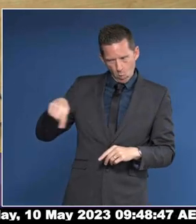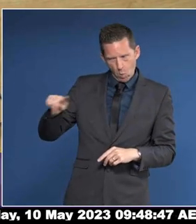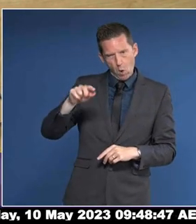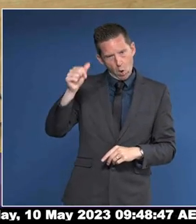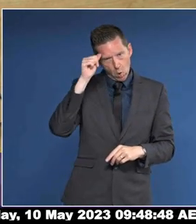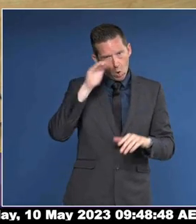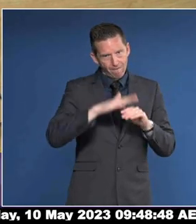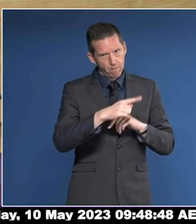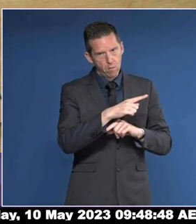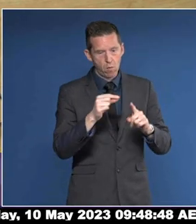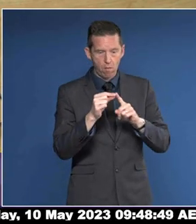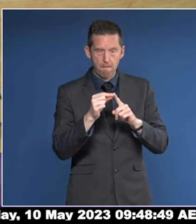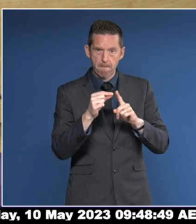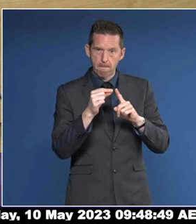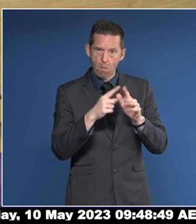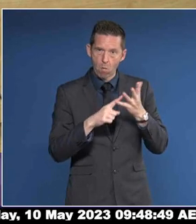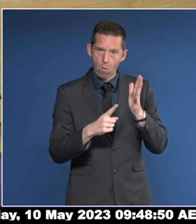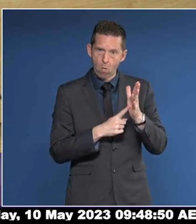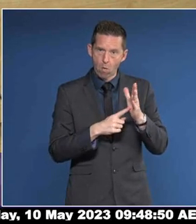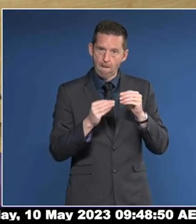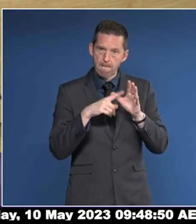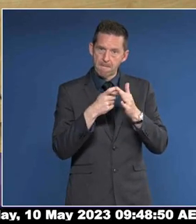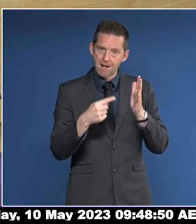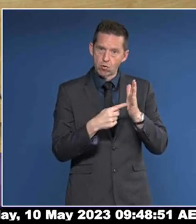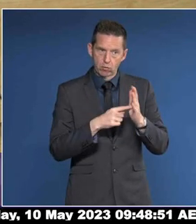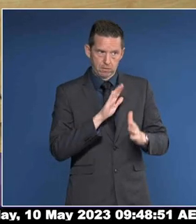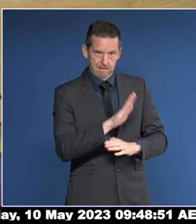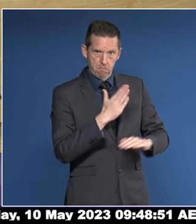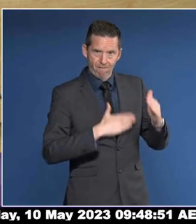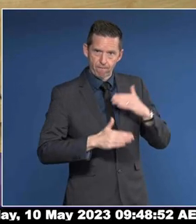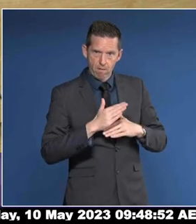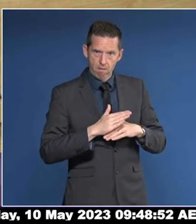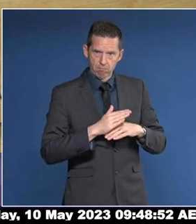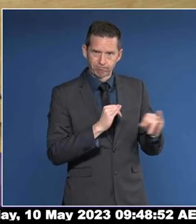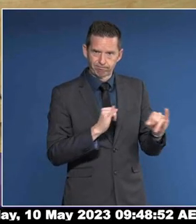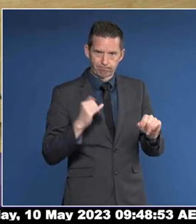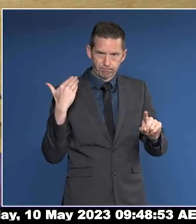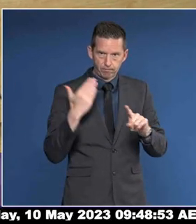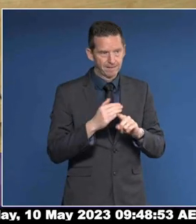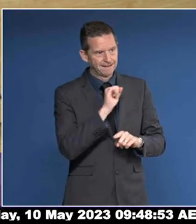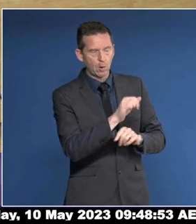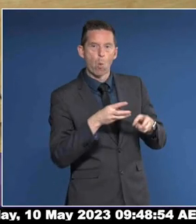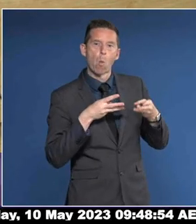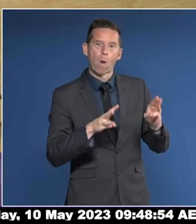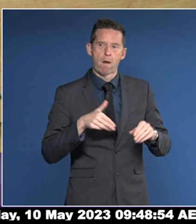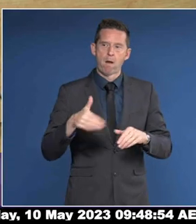Barrett's behaviours, the nature of his engagement with government authorities that